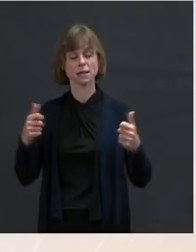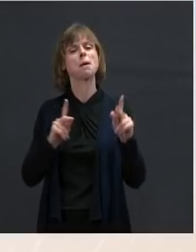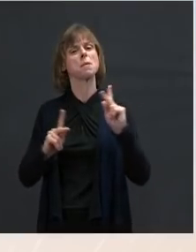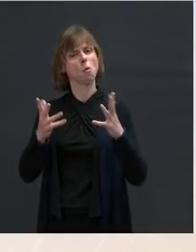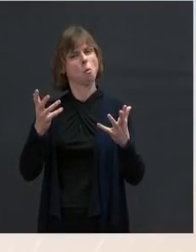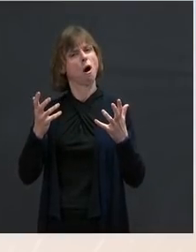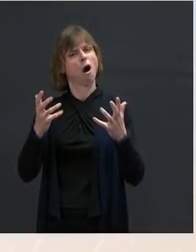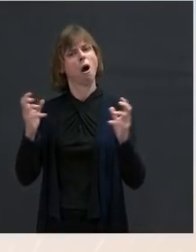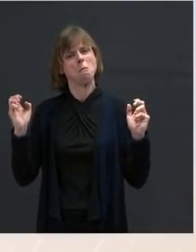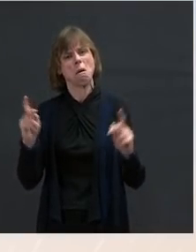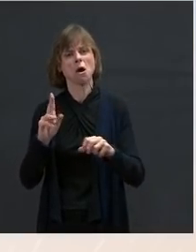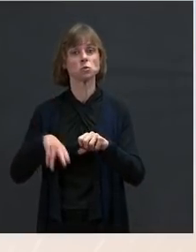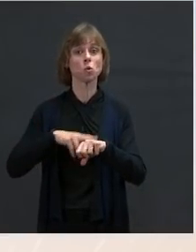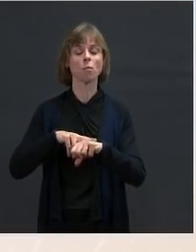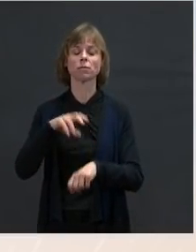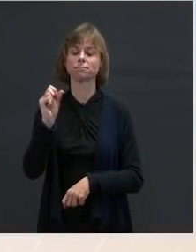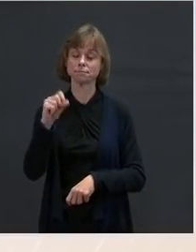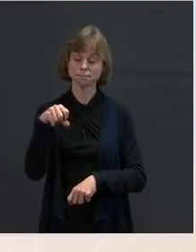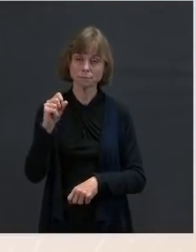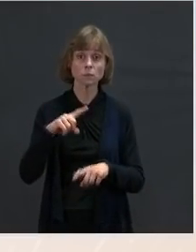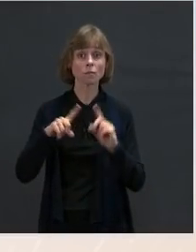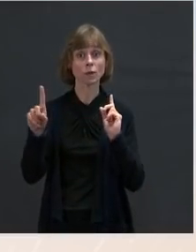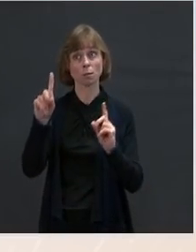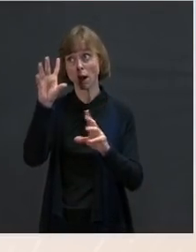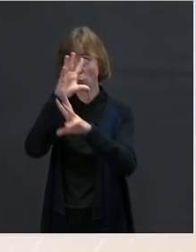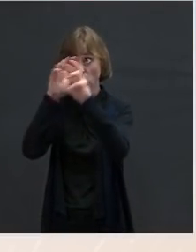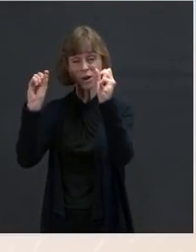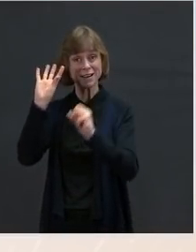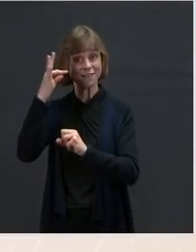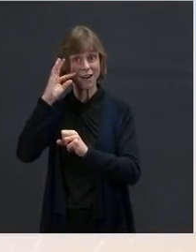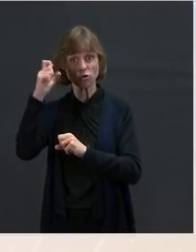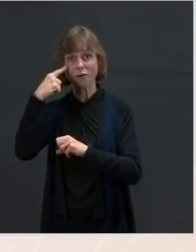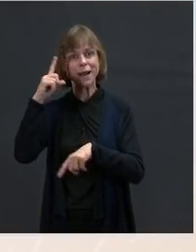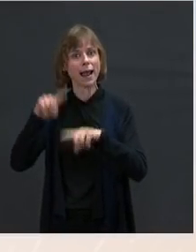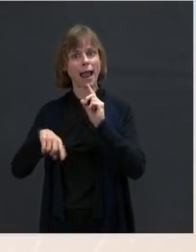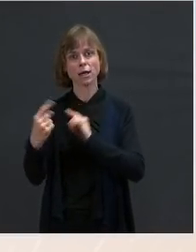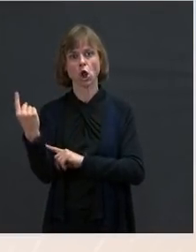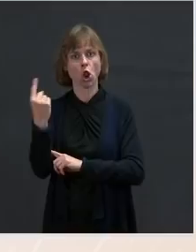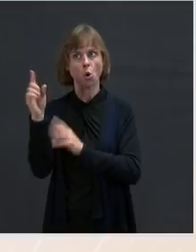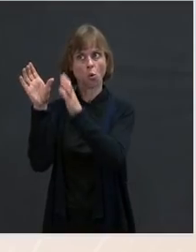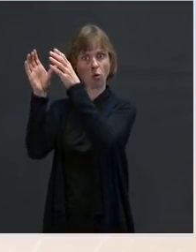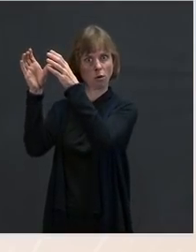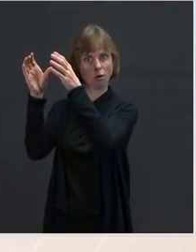But the President, the federal government can't do that alone. It is going to take everybody participating